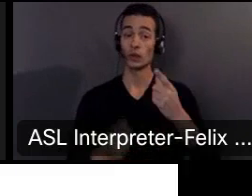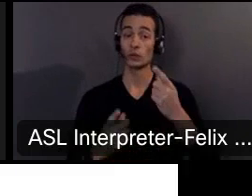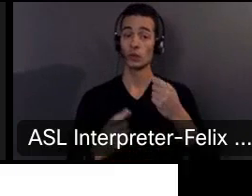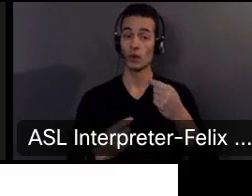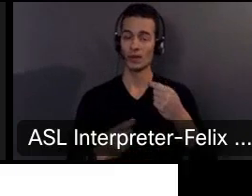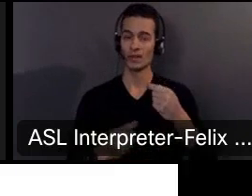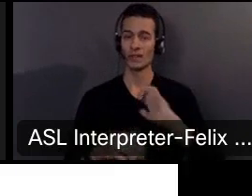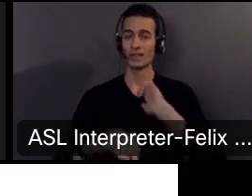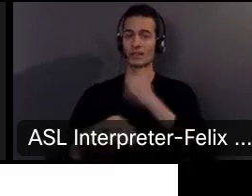in the nursing facility